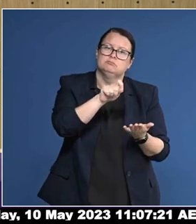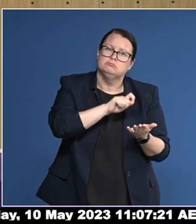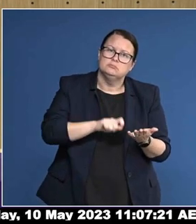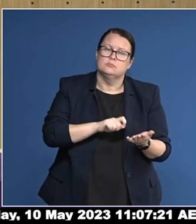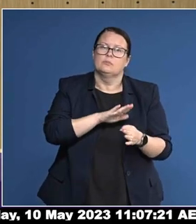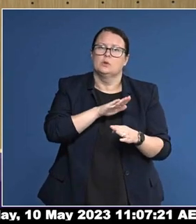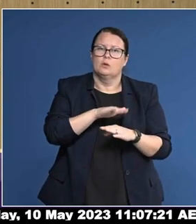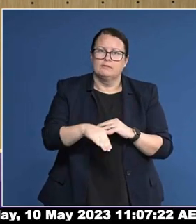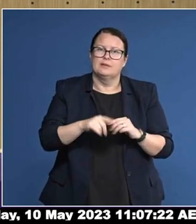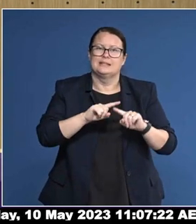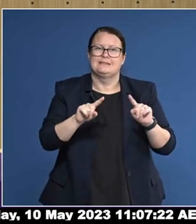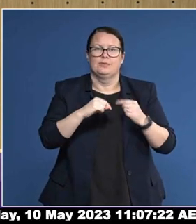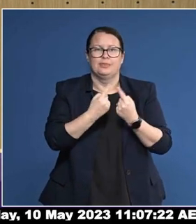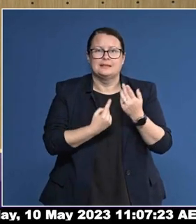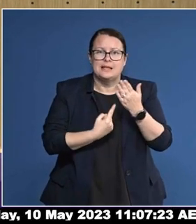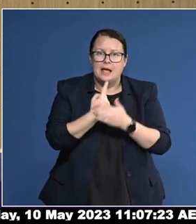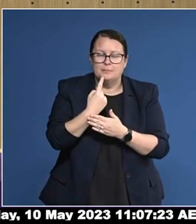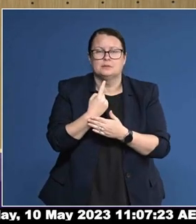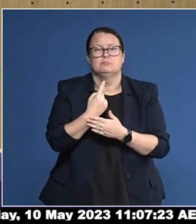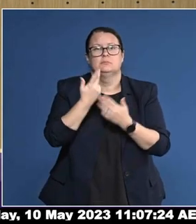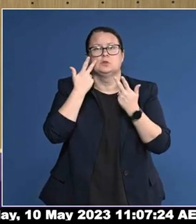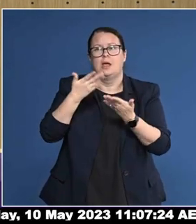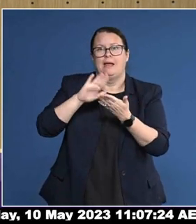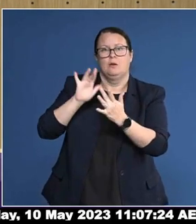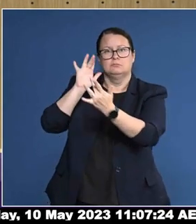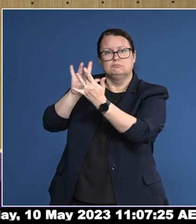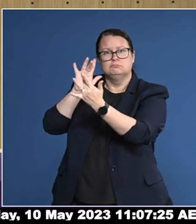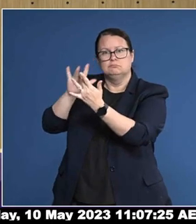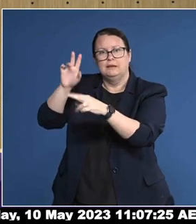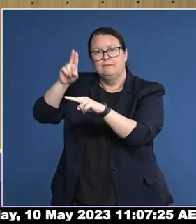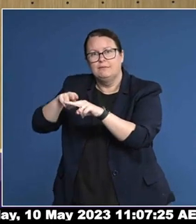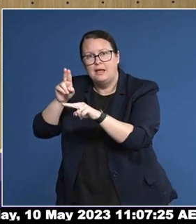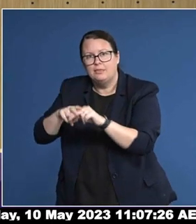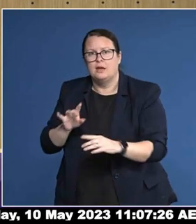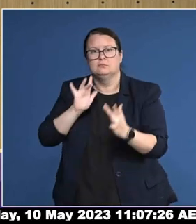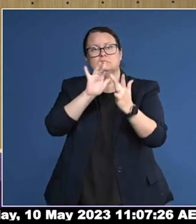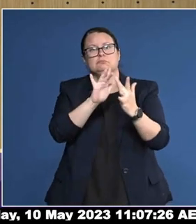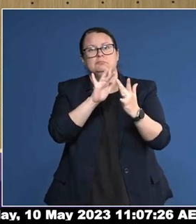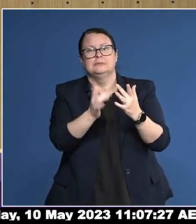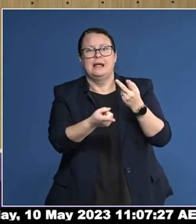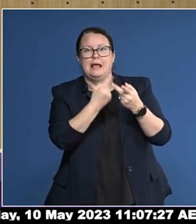of matters, communicating with the father, communicating with other support services for